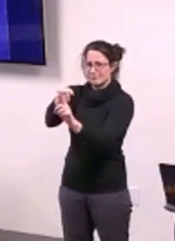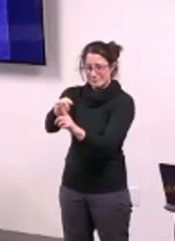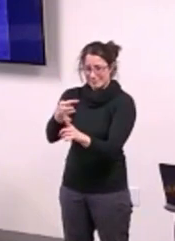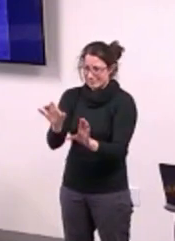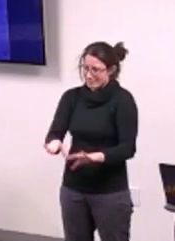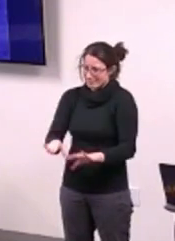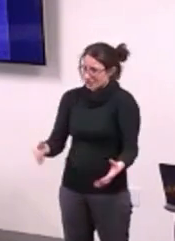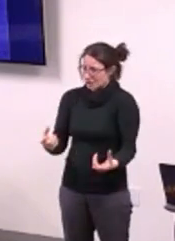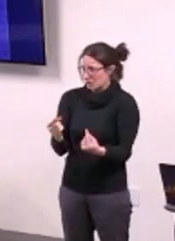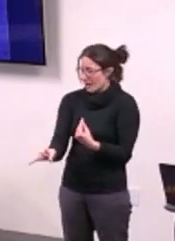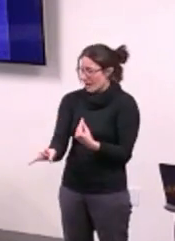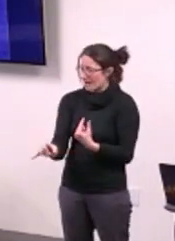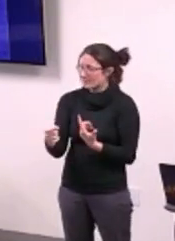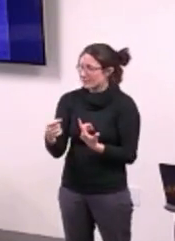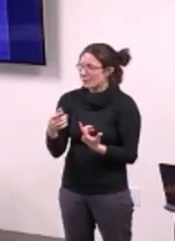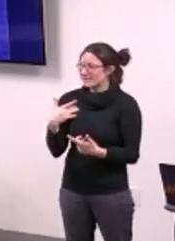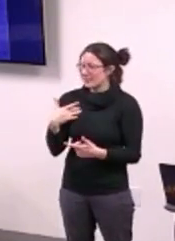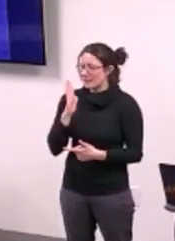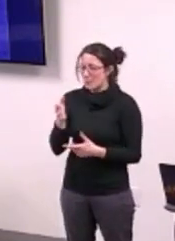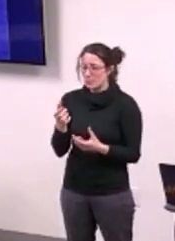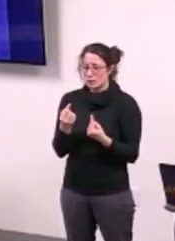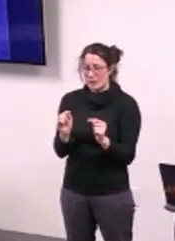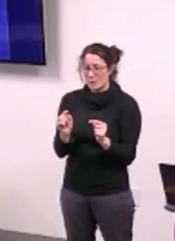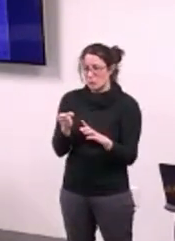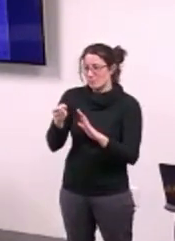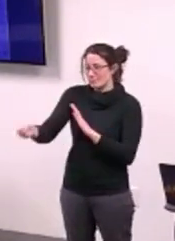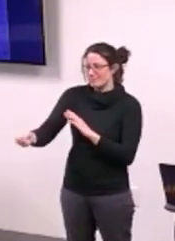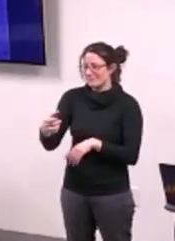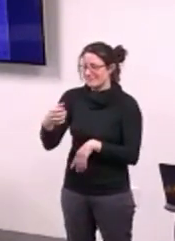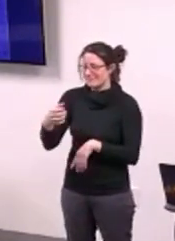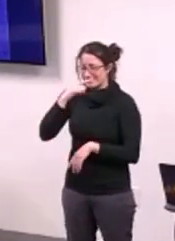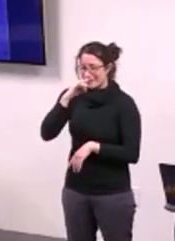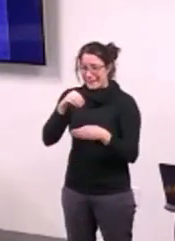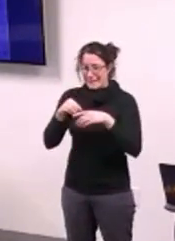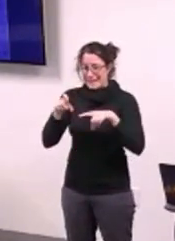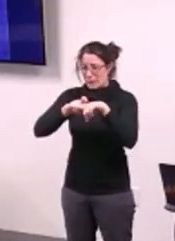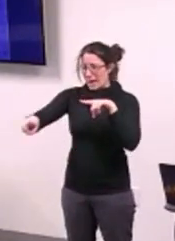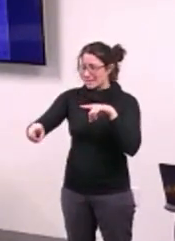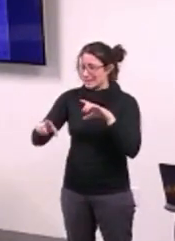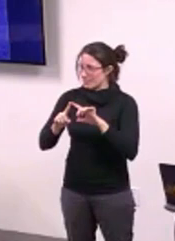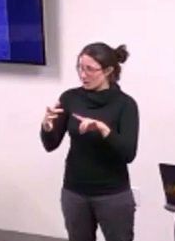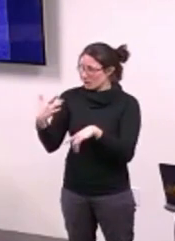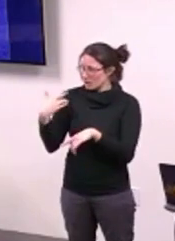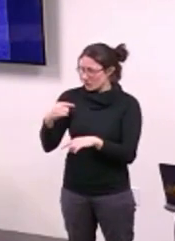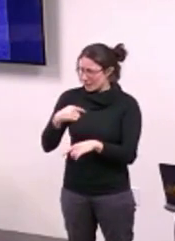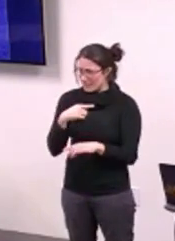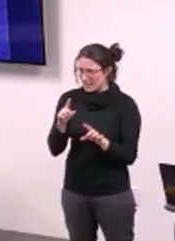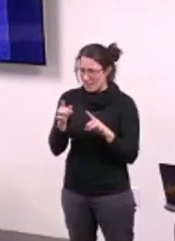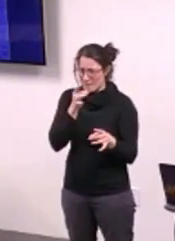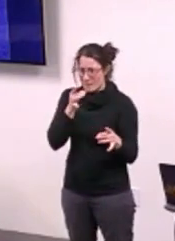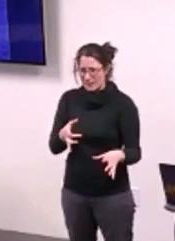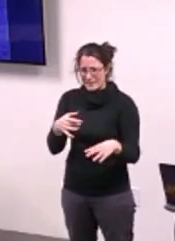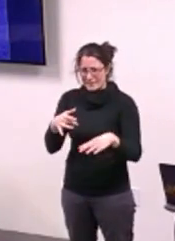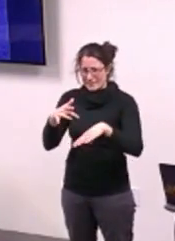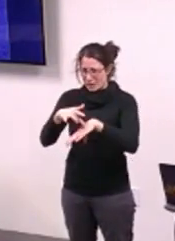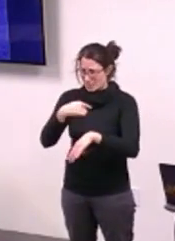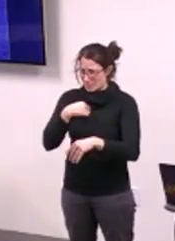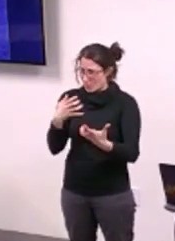So usually they're trying to throw the kid in a closet, right? Not only are you touching me, but you're violently touching me and you want me to go into the closet for literally the whole day?